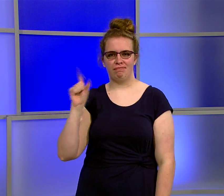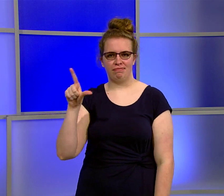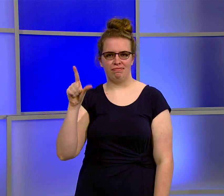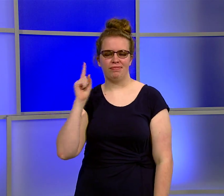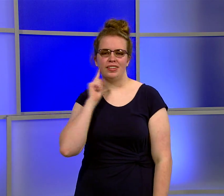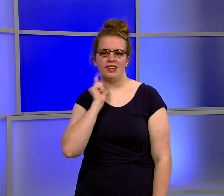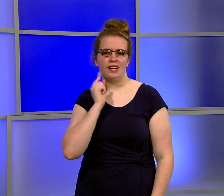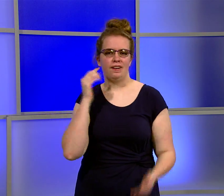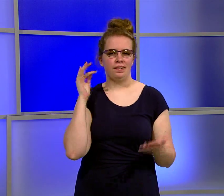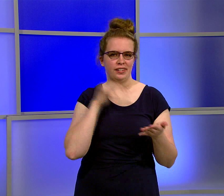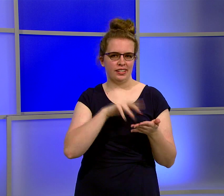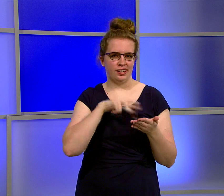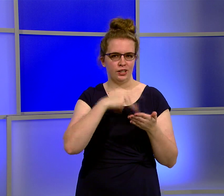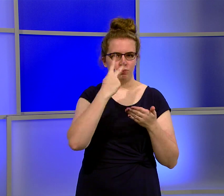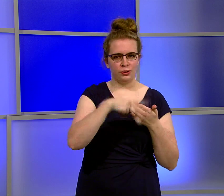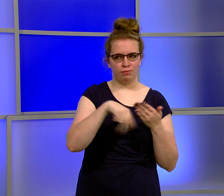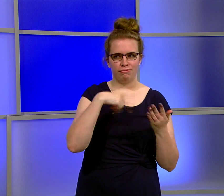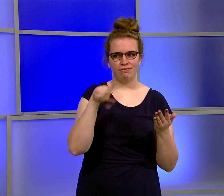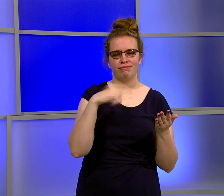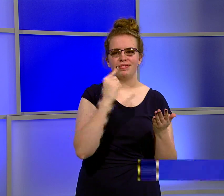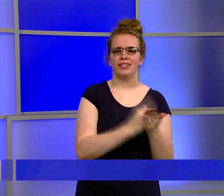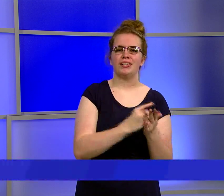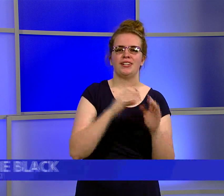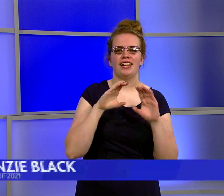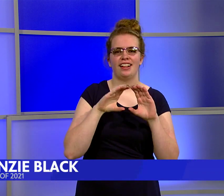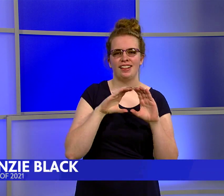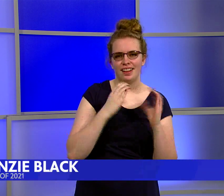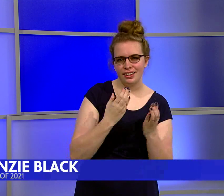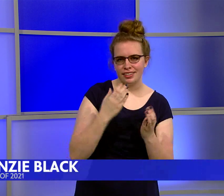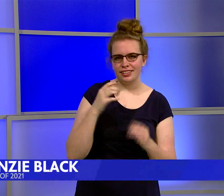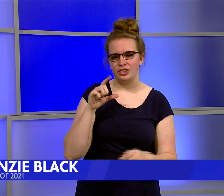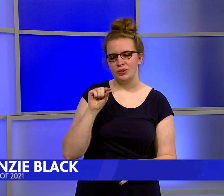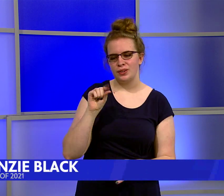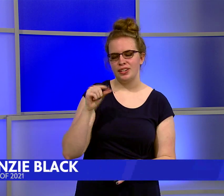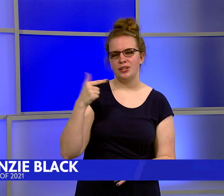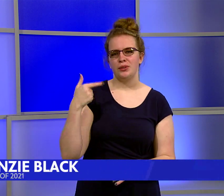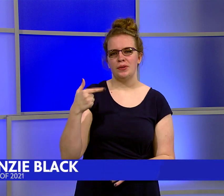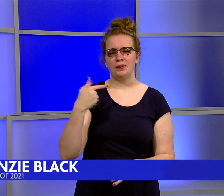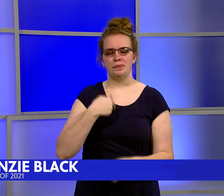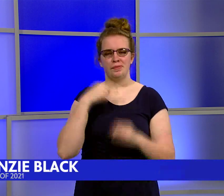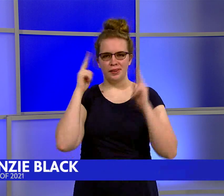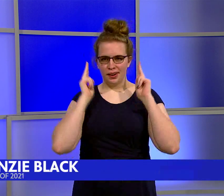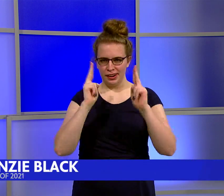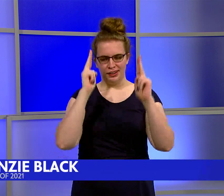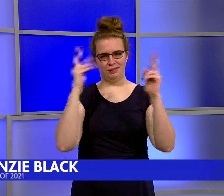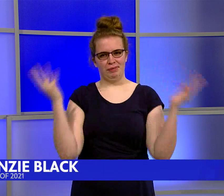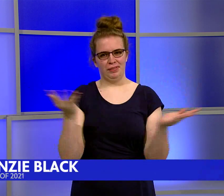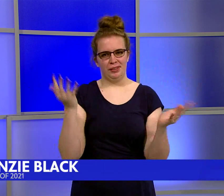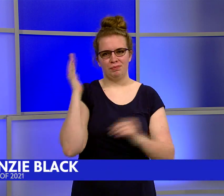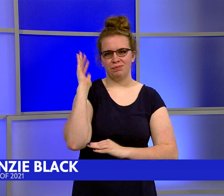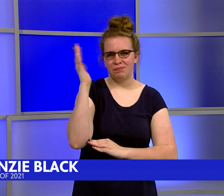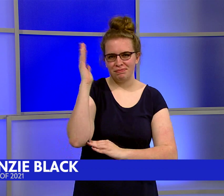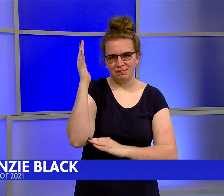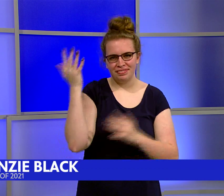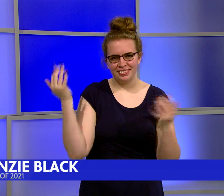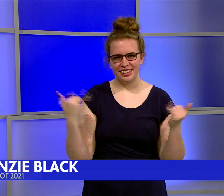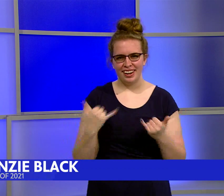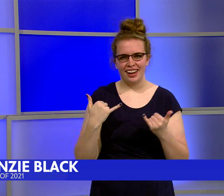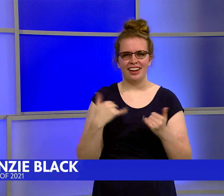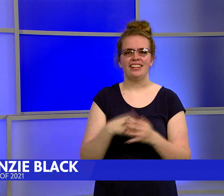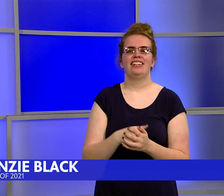it's an honor to be here today representing the vincennes university asl and deaf studies program